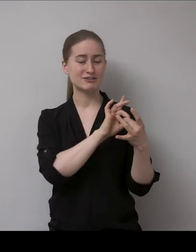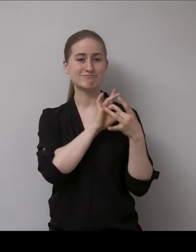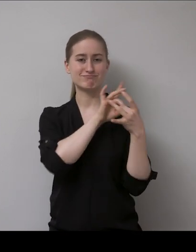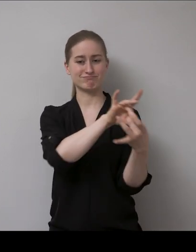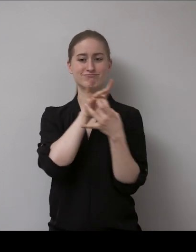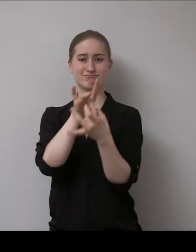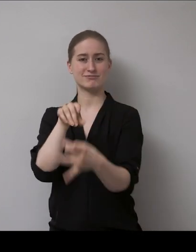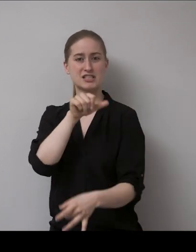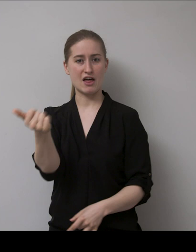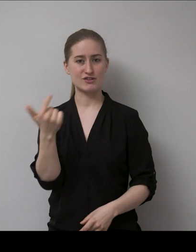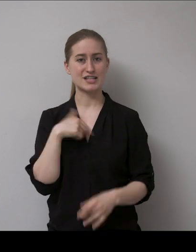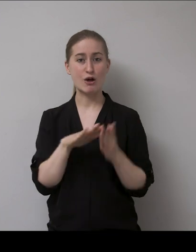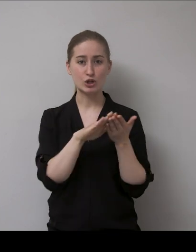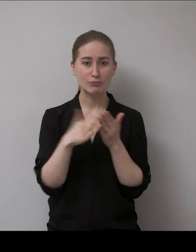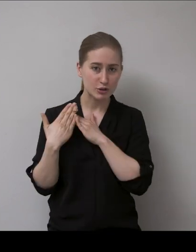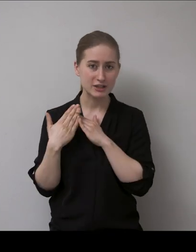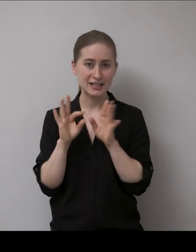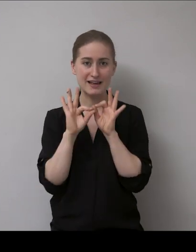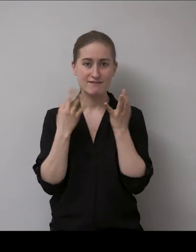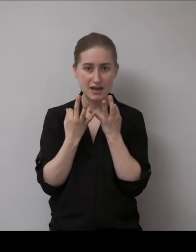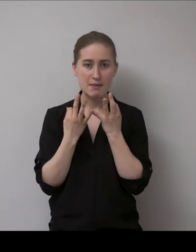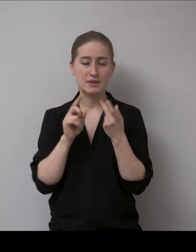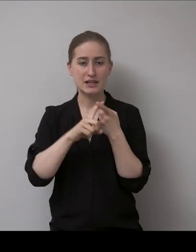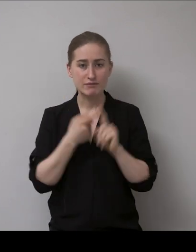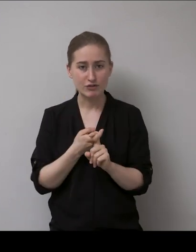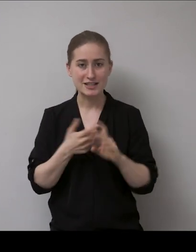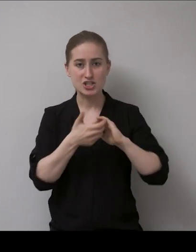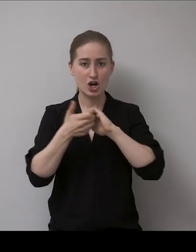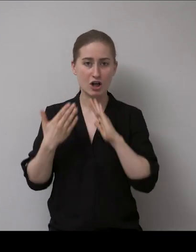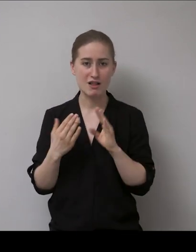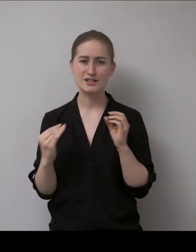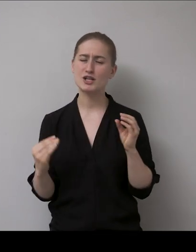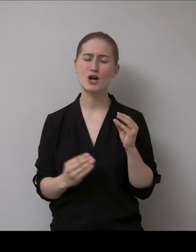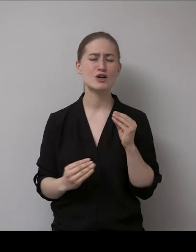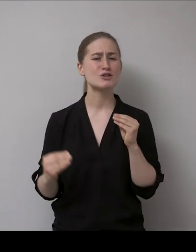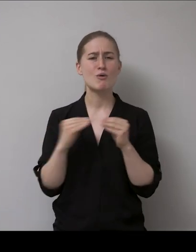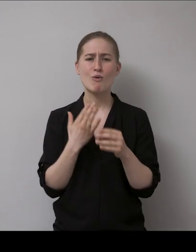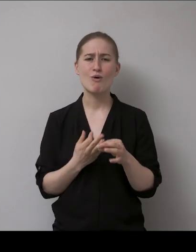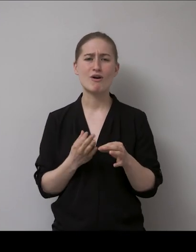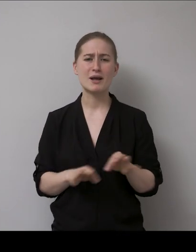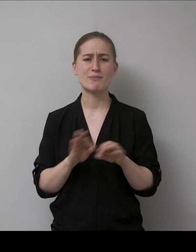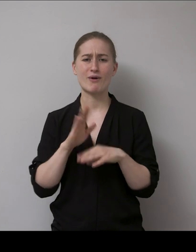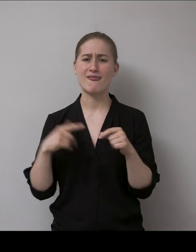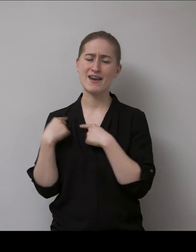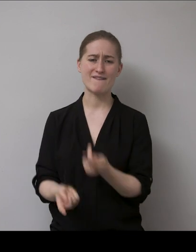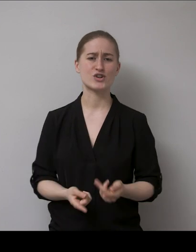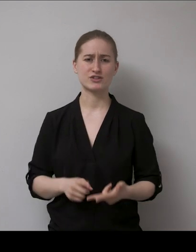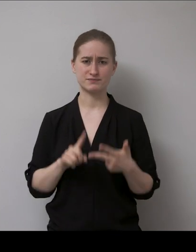Our community of families, friends, and colleagues is more important than ever. Three,